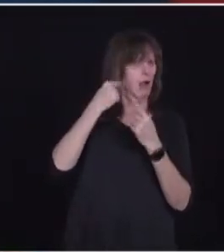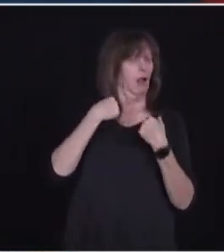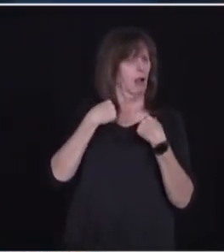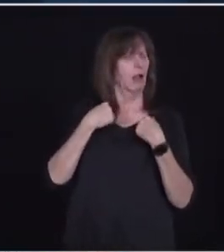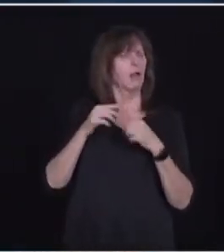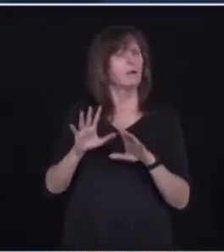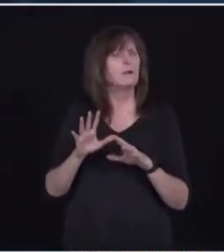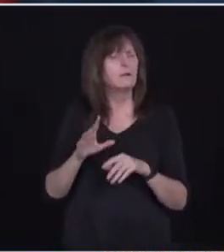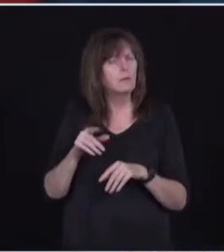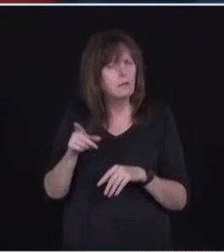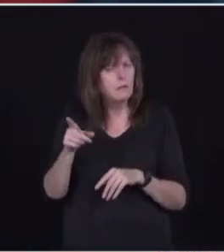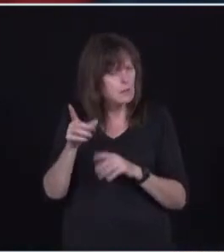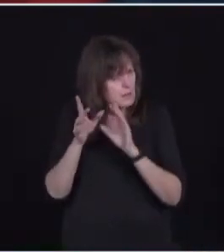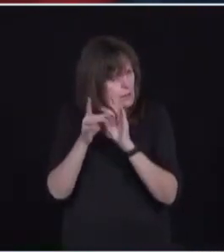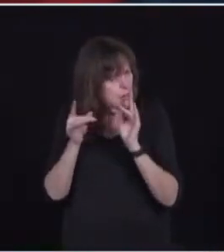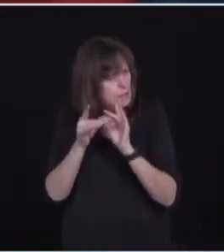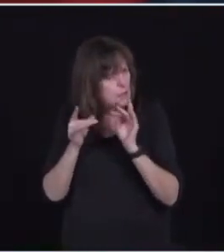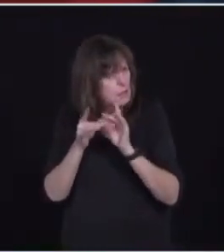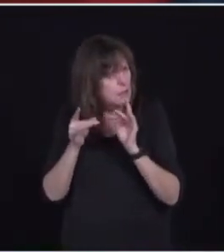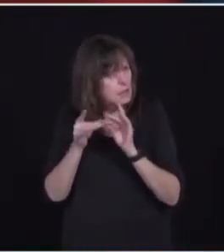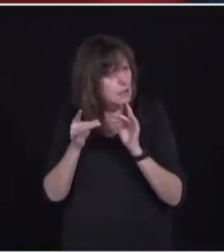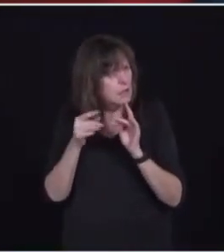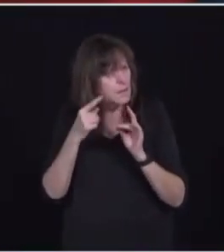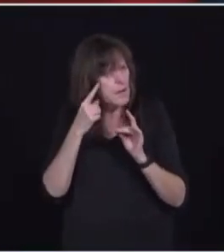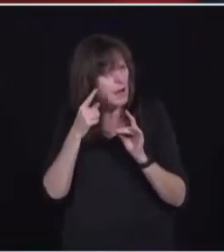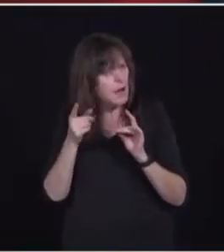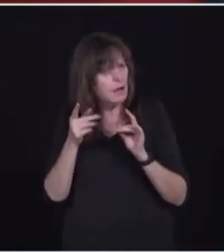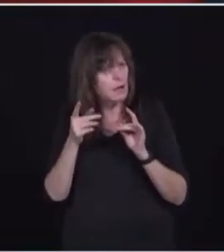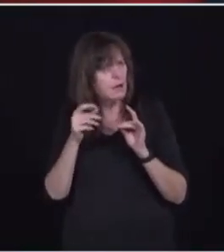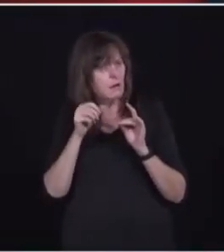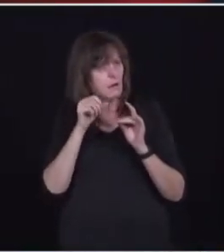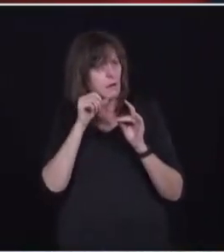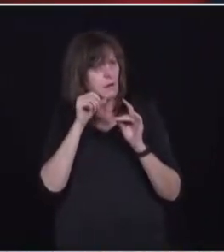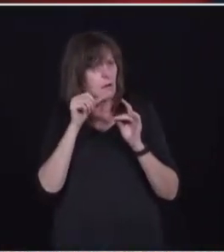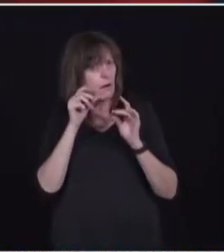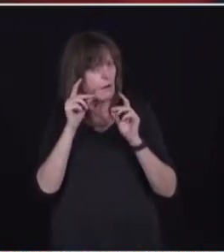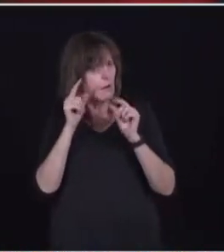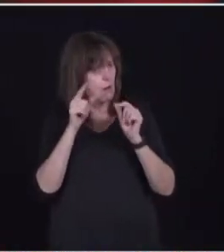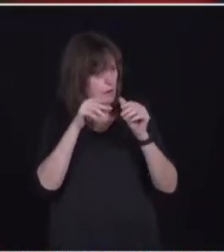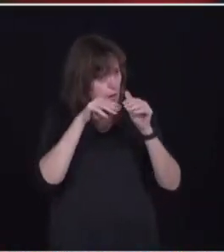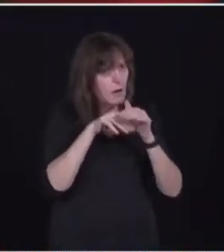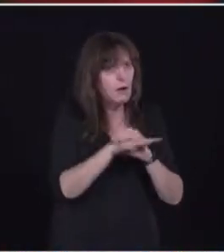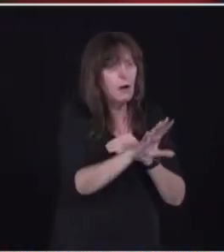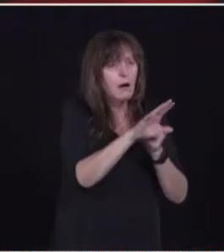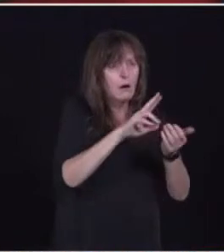I saw something about not getting right into nursing homes until later,